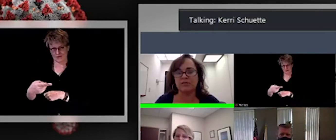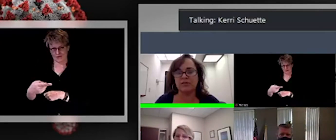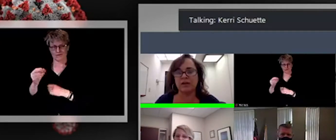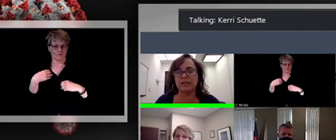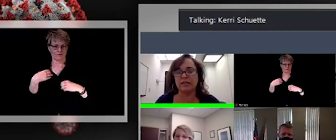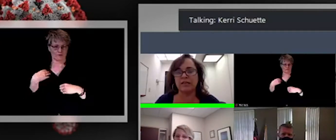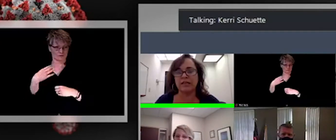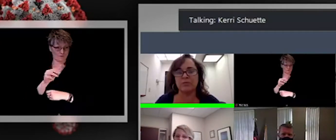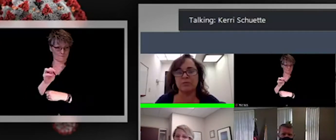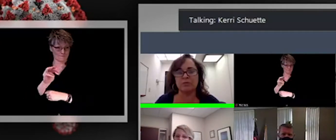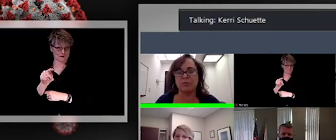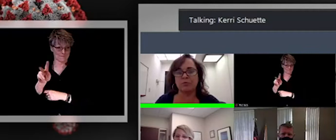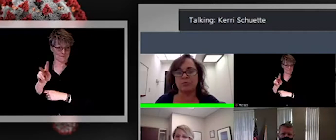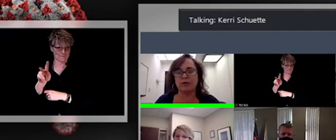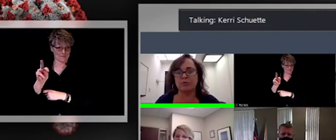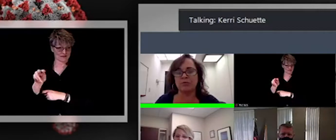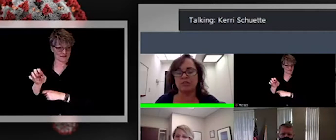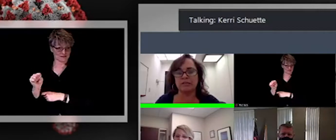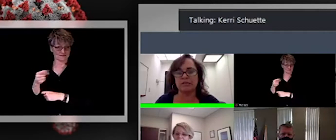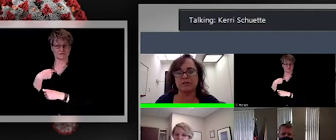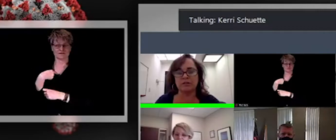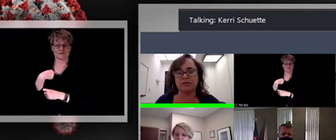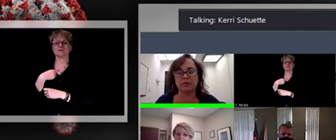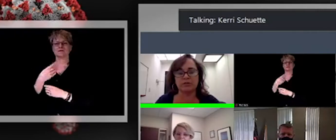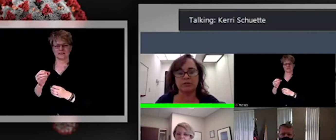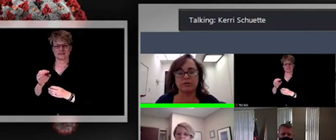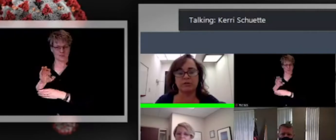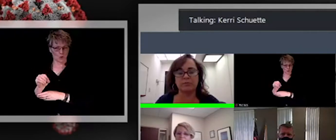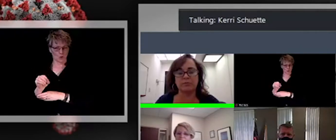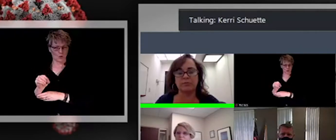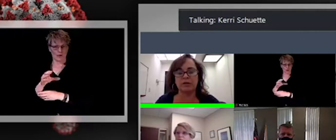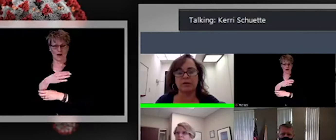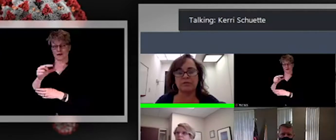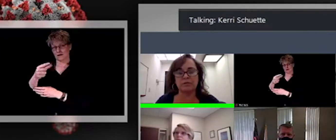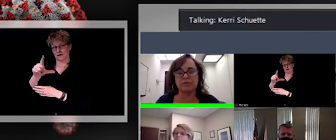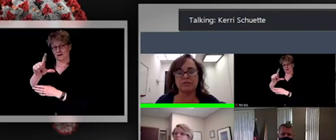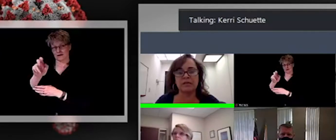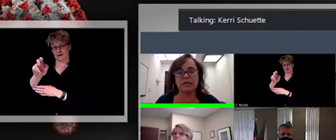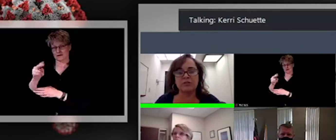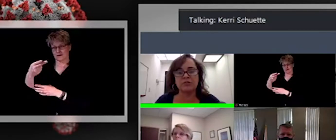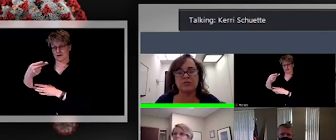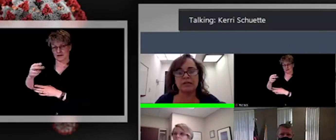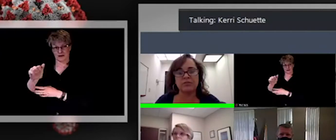We also have Glenn Hayward from the Redding Rancheria, along with our media folks. Do